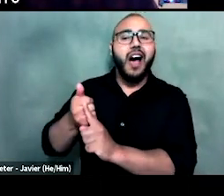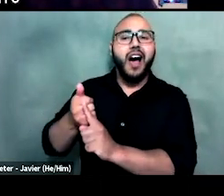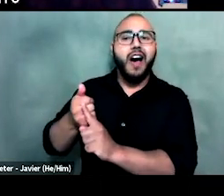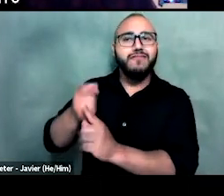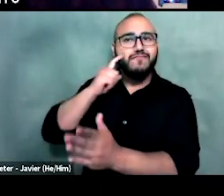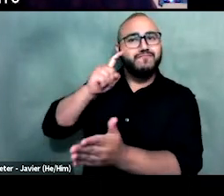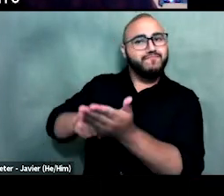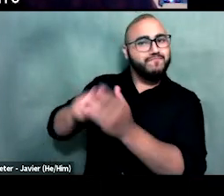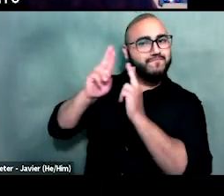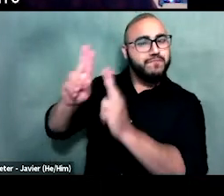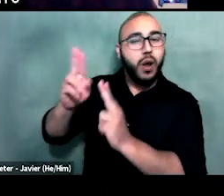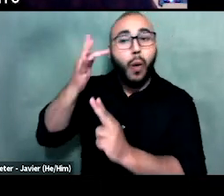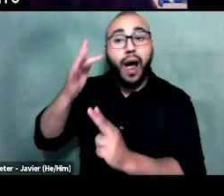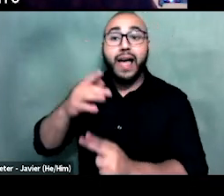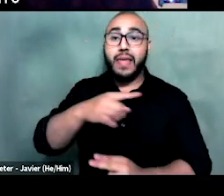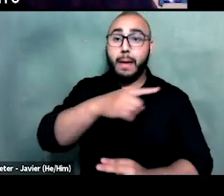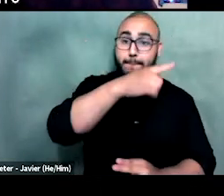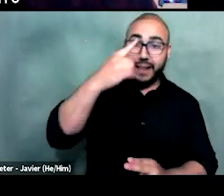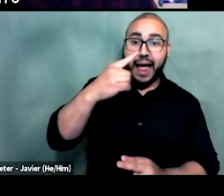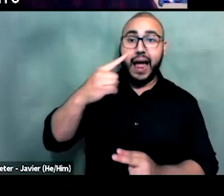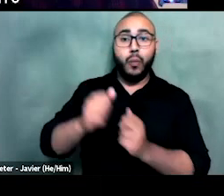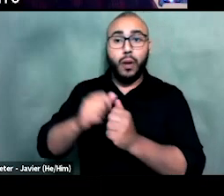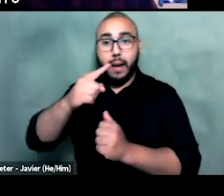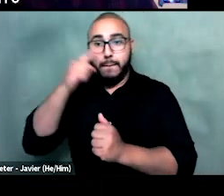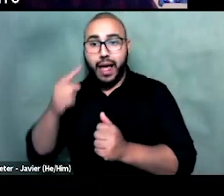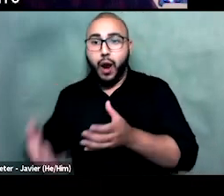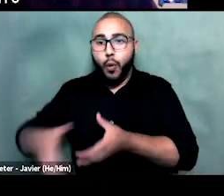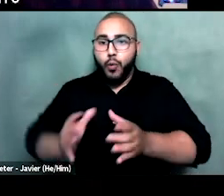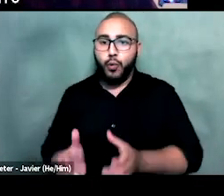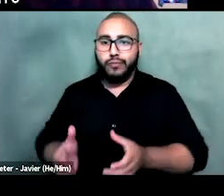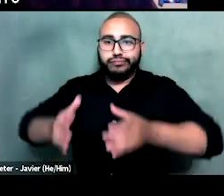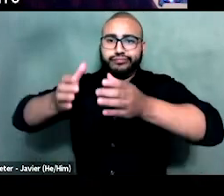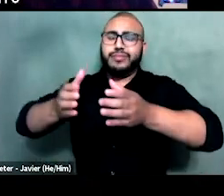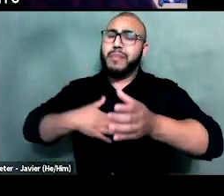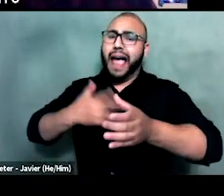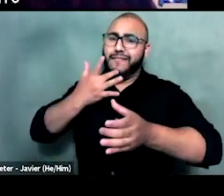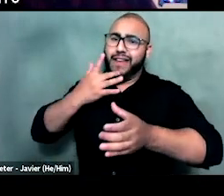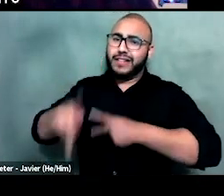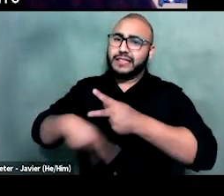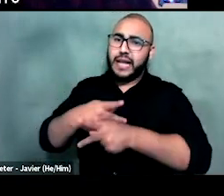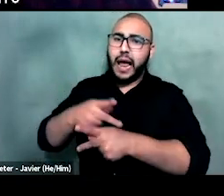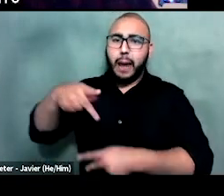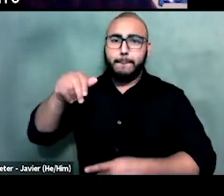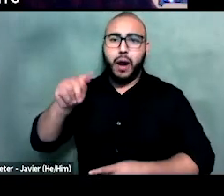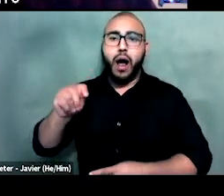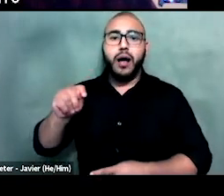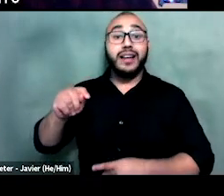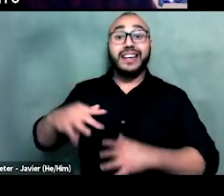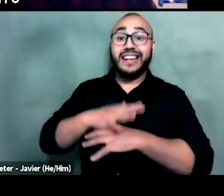my favorite pottery. Native Americans throughout the Southwest, Mesoamerica